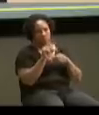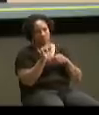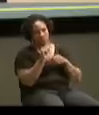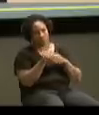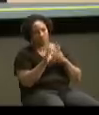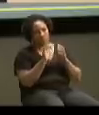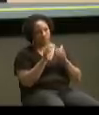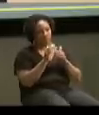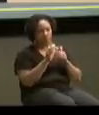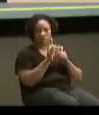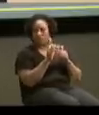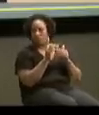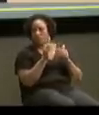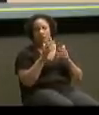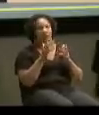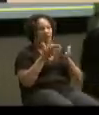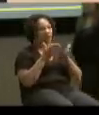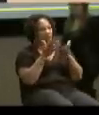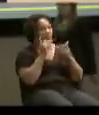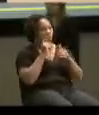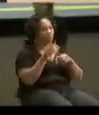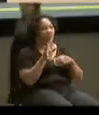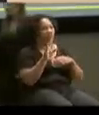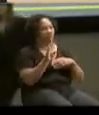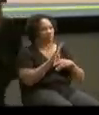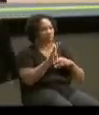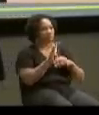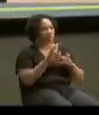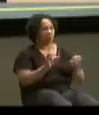COMPONENTS OF GSA OFFER AS FAR AS BUSINESS OPPORTUNITIES.